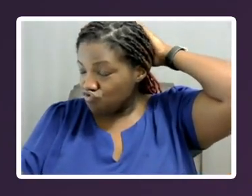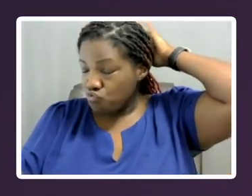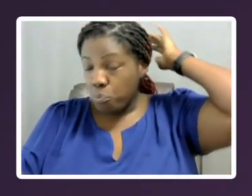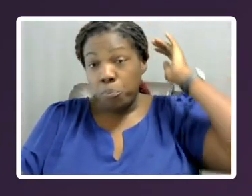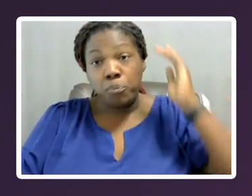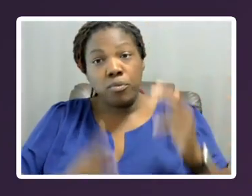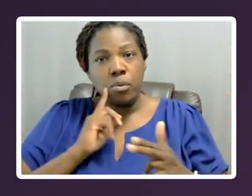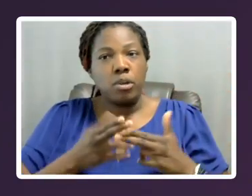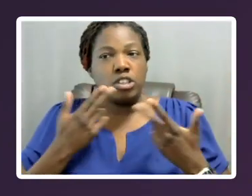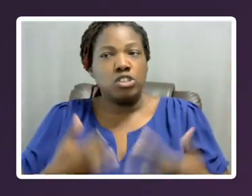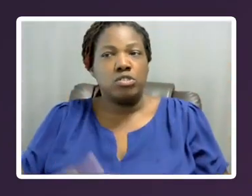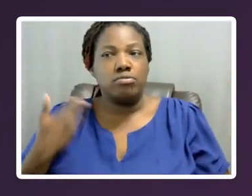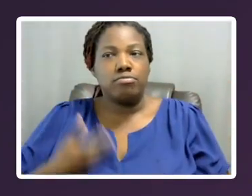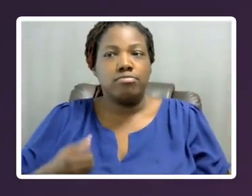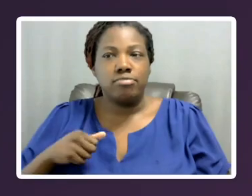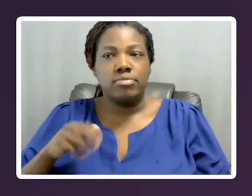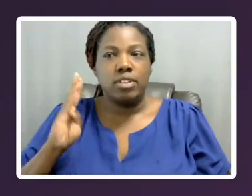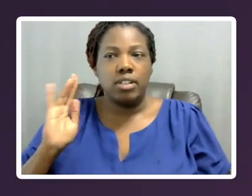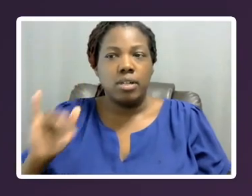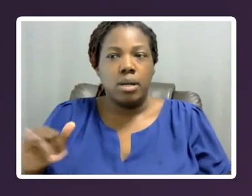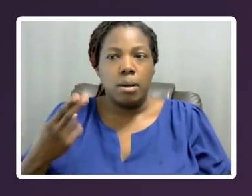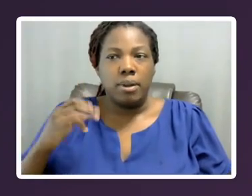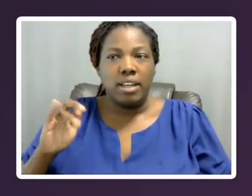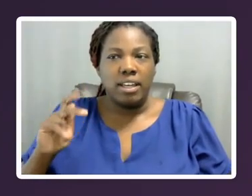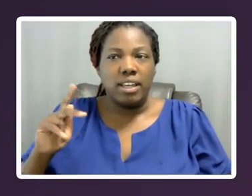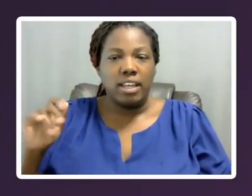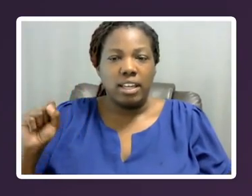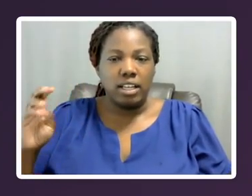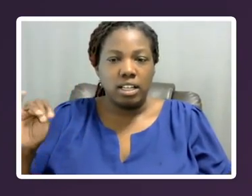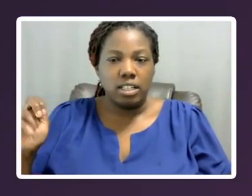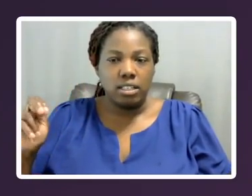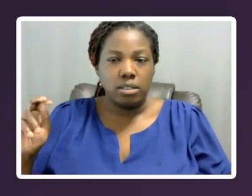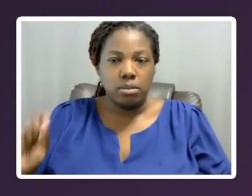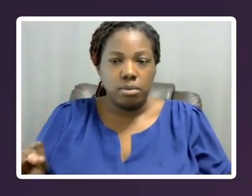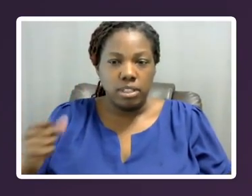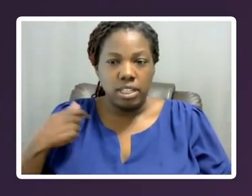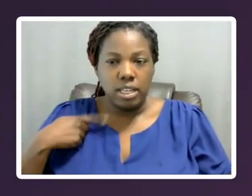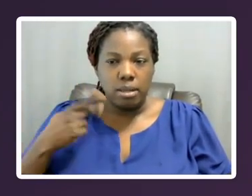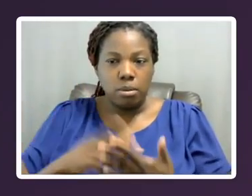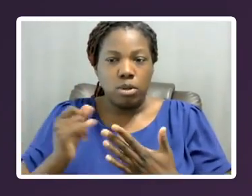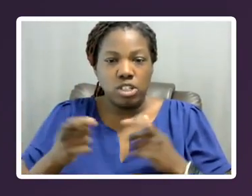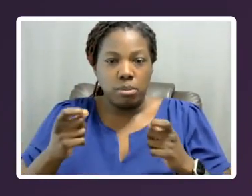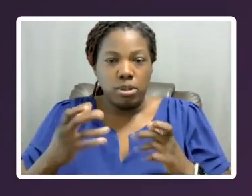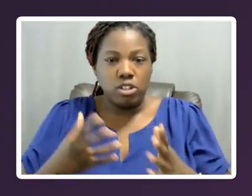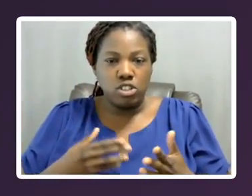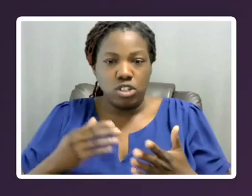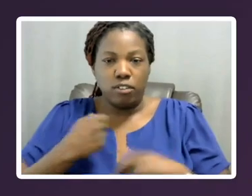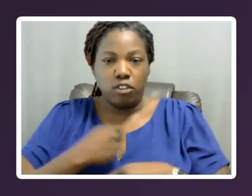and I am the project manager of the Creating Portraits of Community Project.